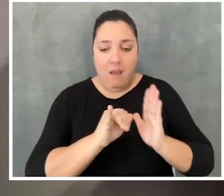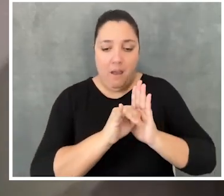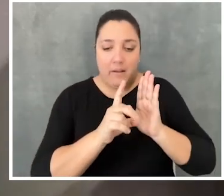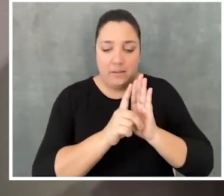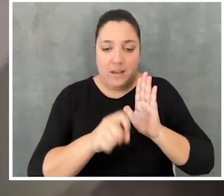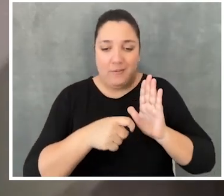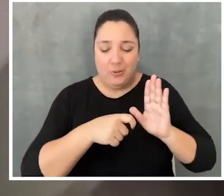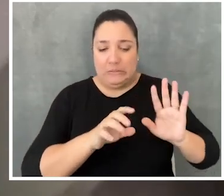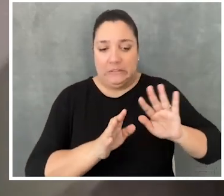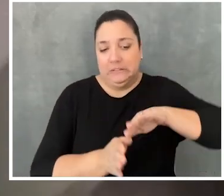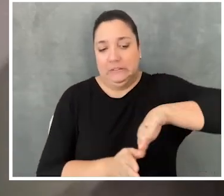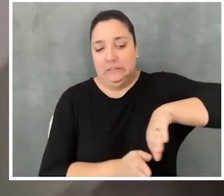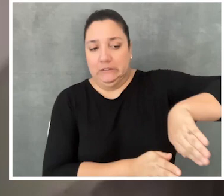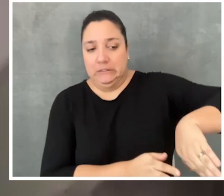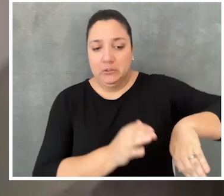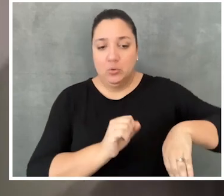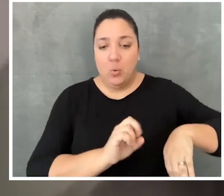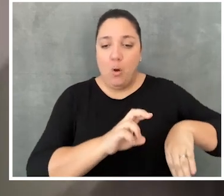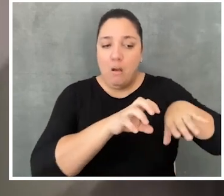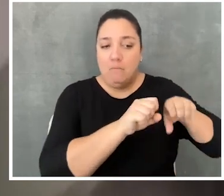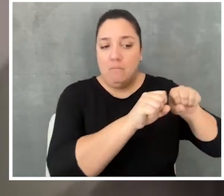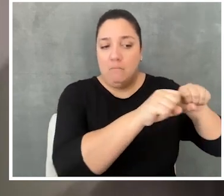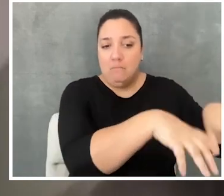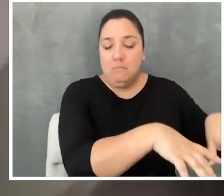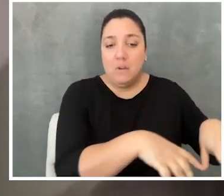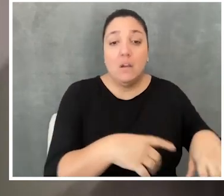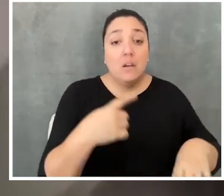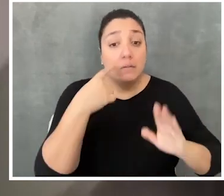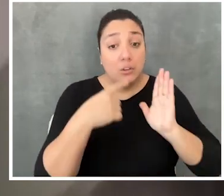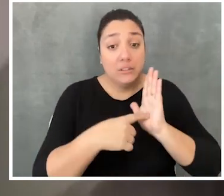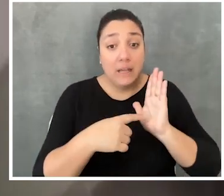For instance, disability rights in the early days